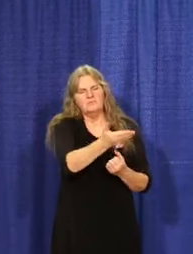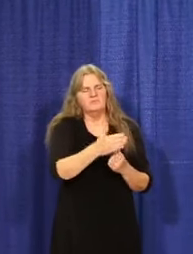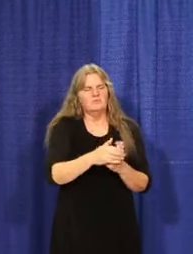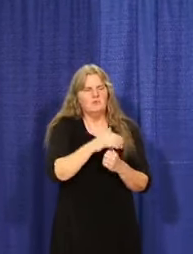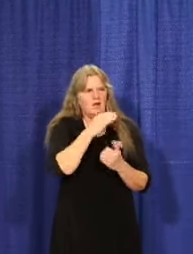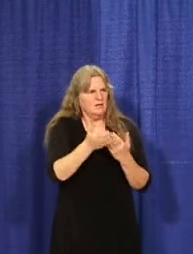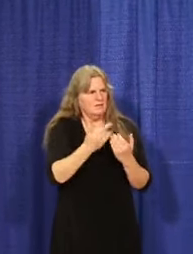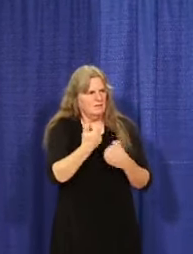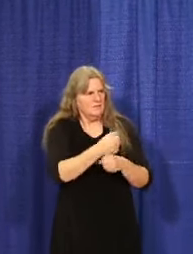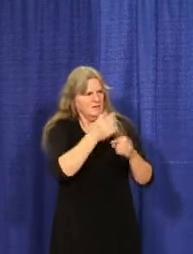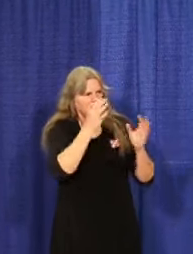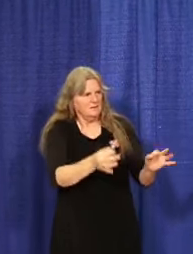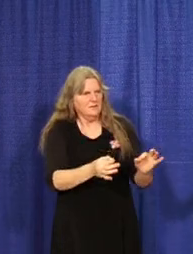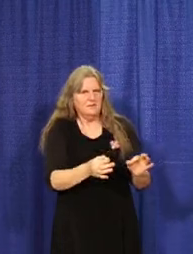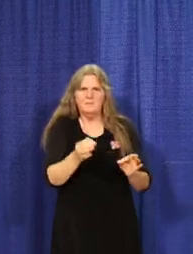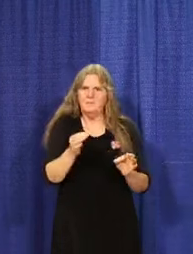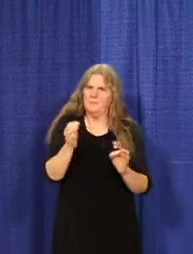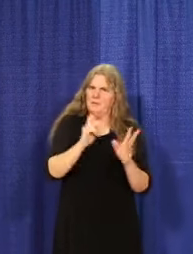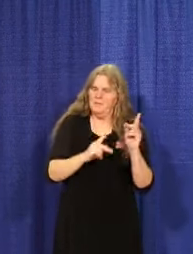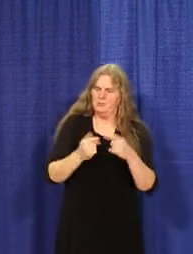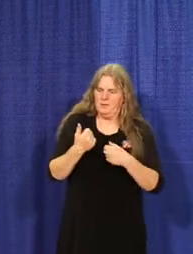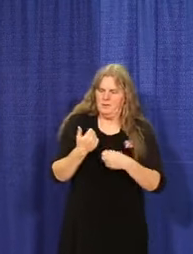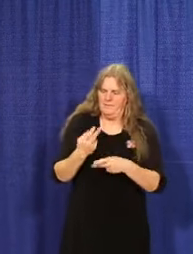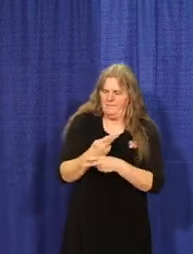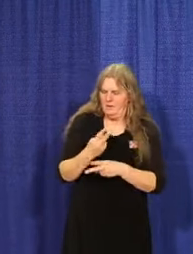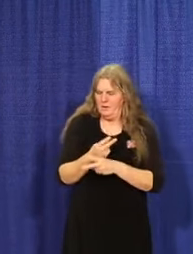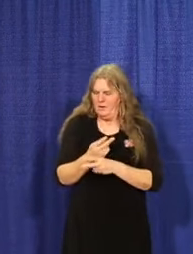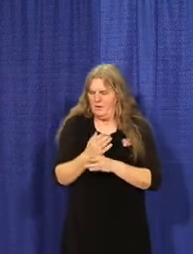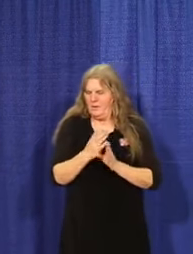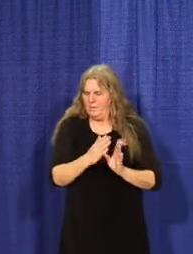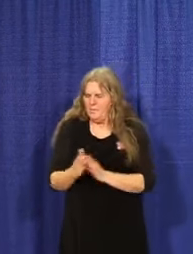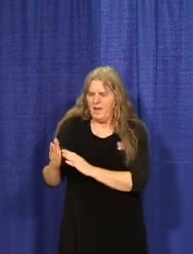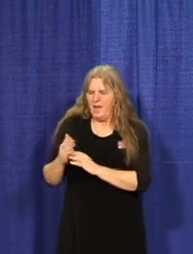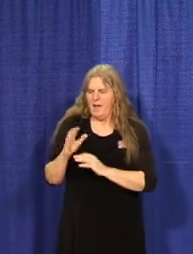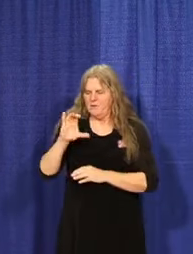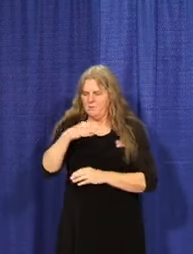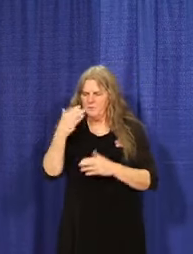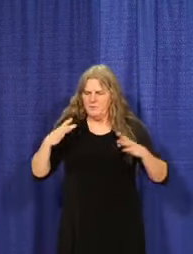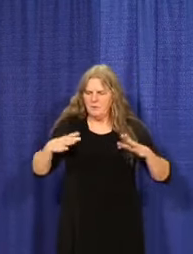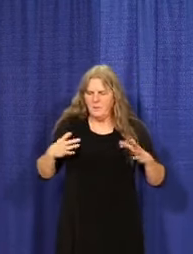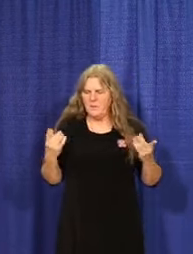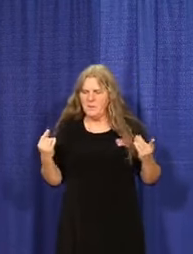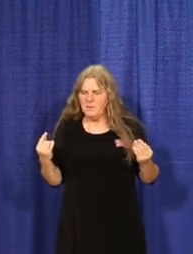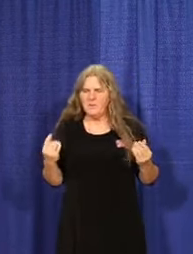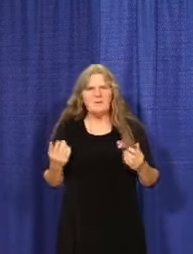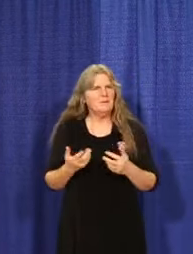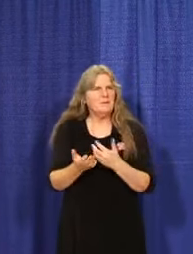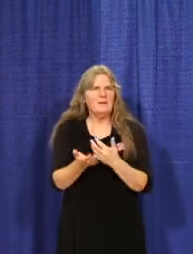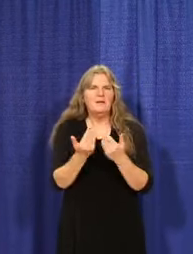making their travel plans for Christmas holidays and that type of thing. It is very hard to plan, but